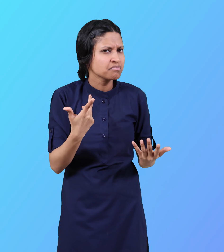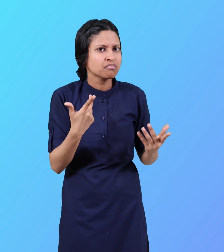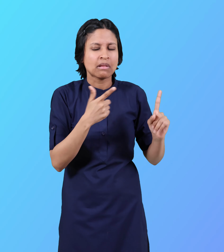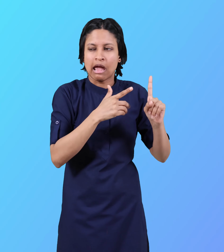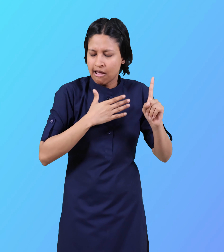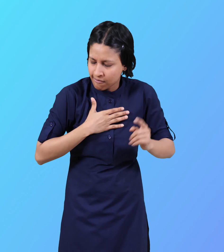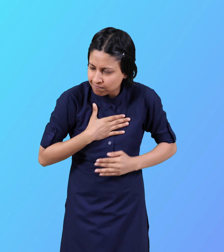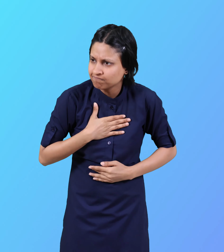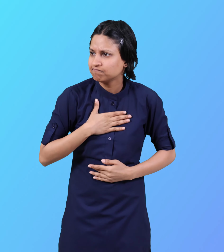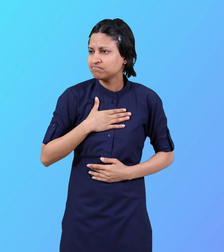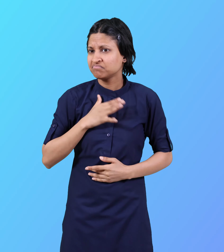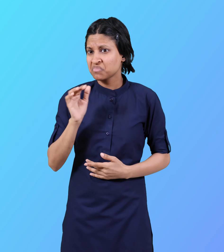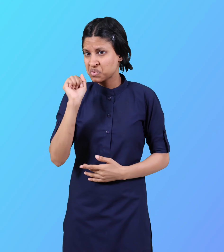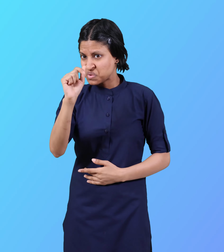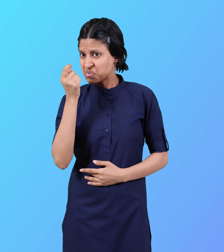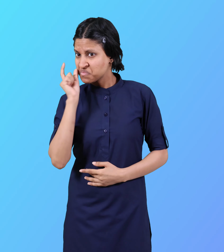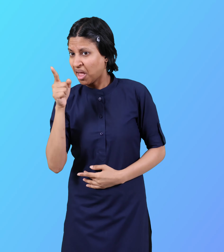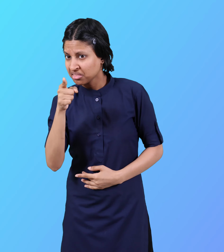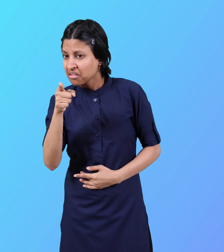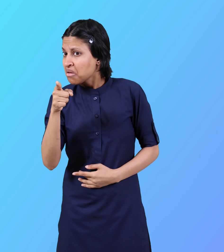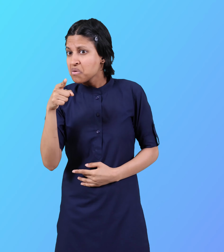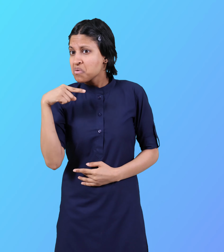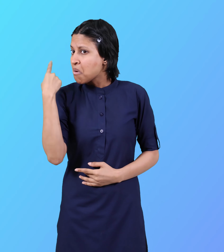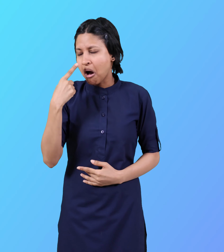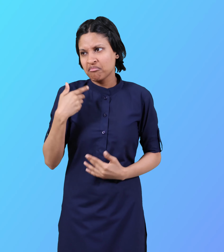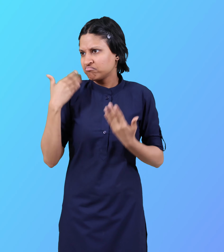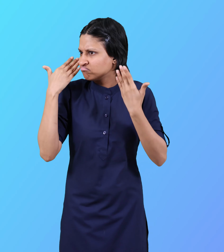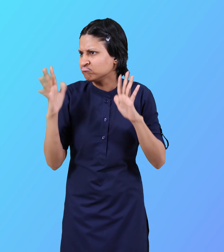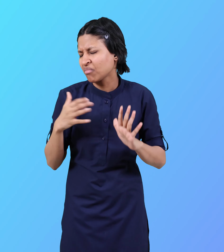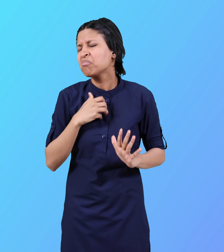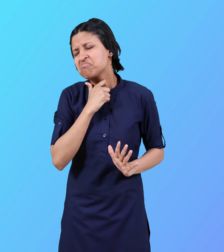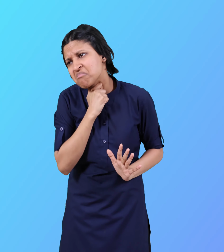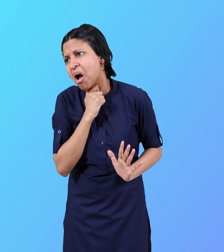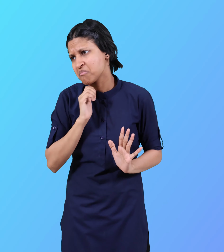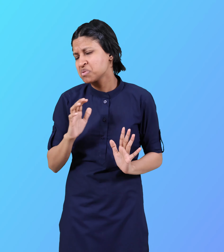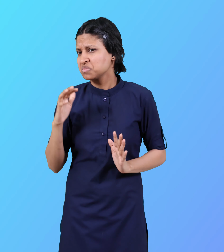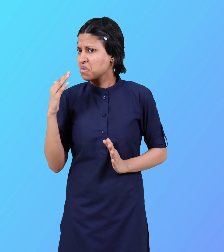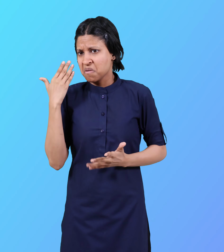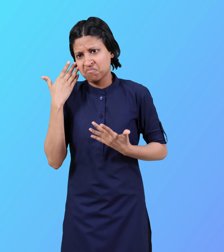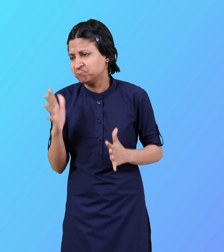Abner answered, “I swear I don’t know, sir.”